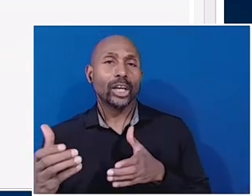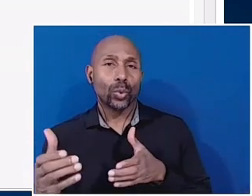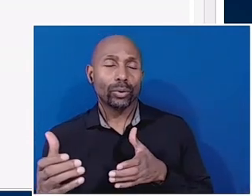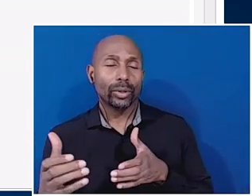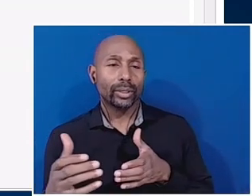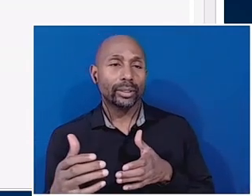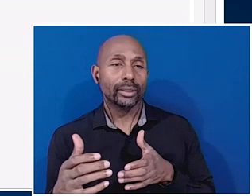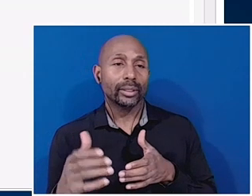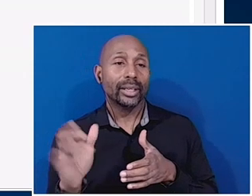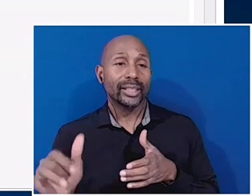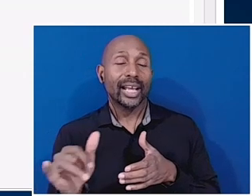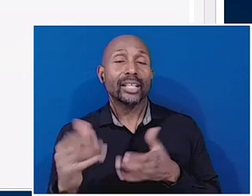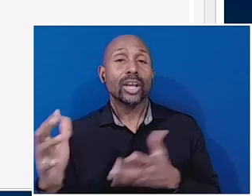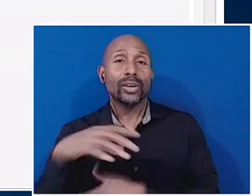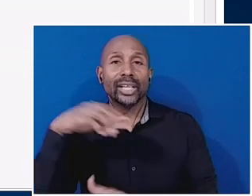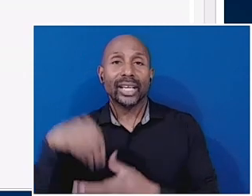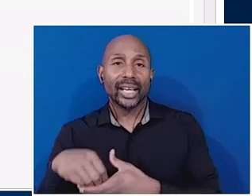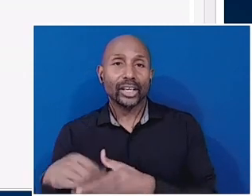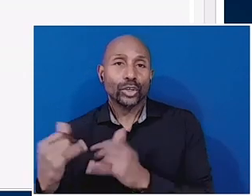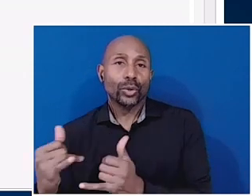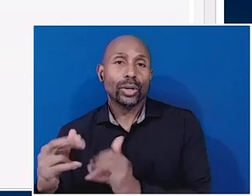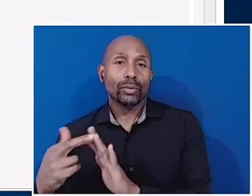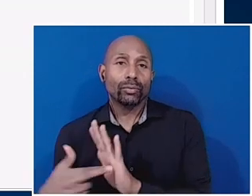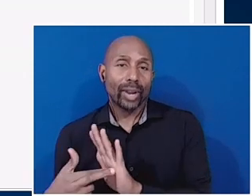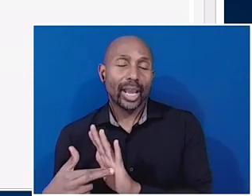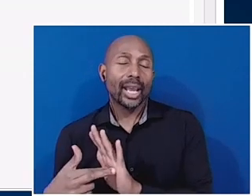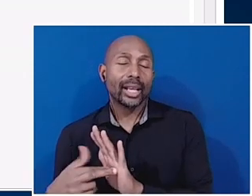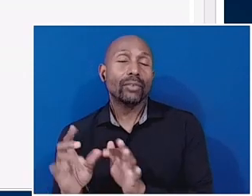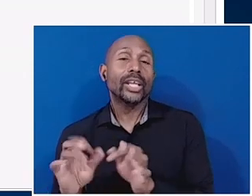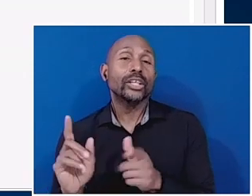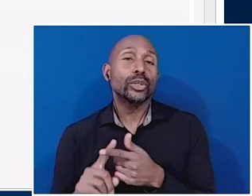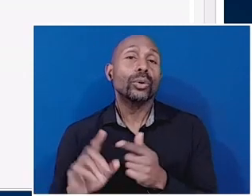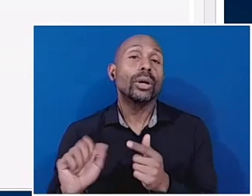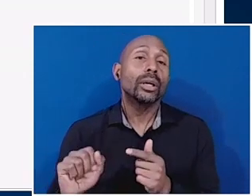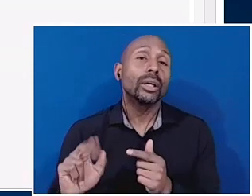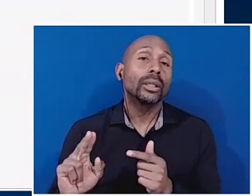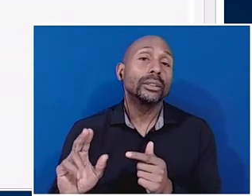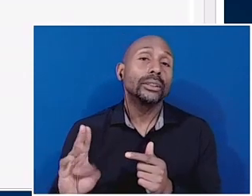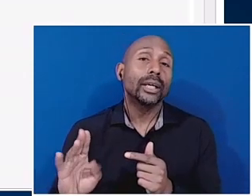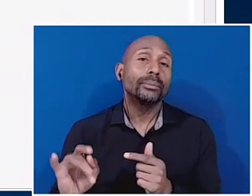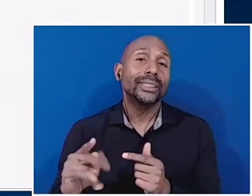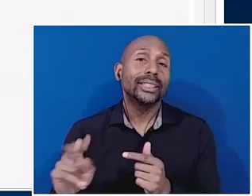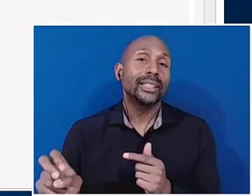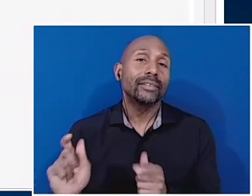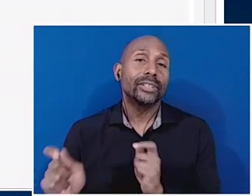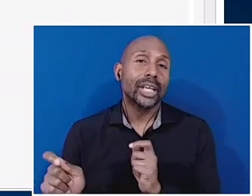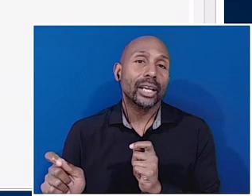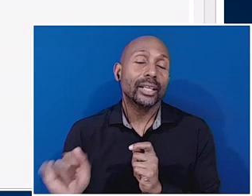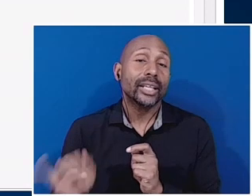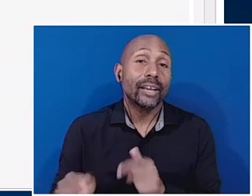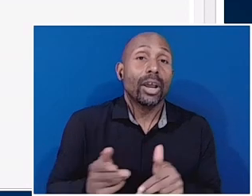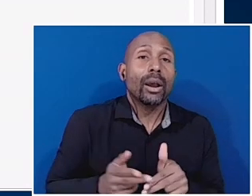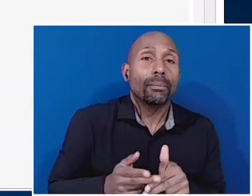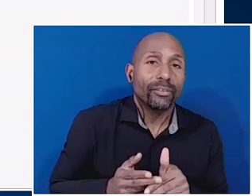regulation on substantive change. If it's provisional in existing 602.22